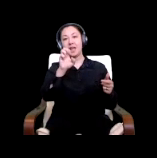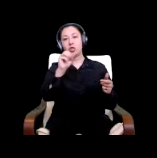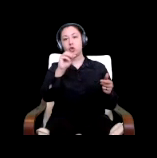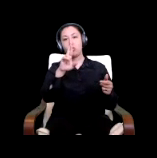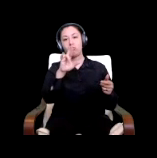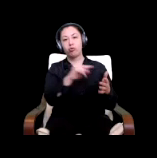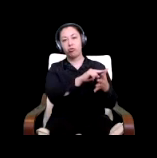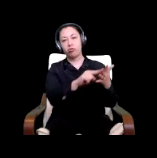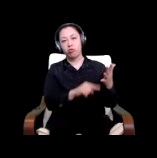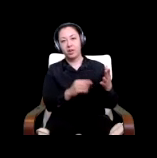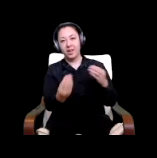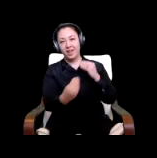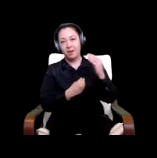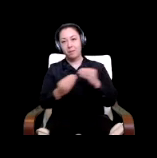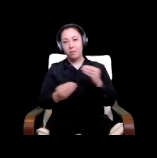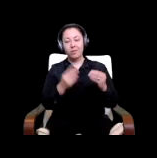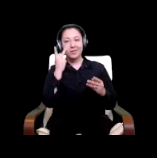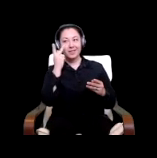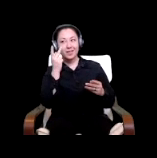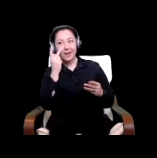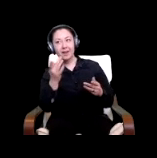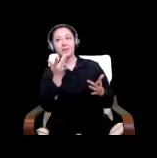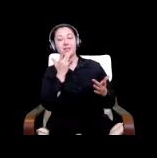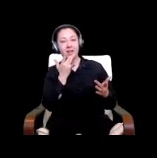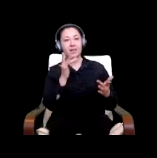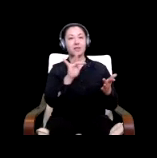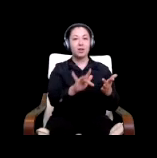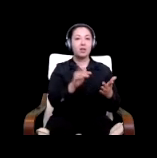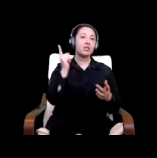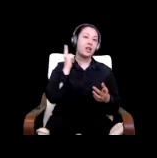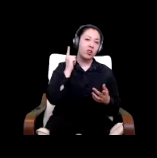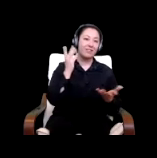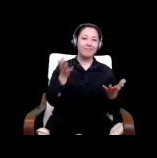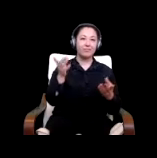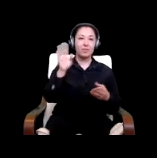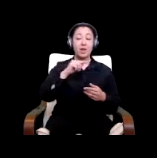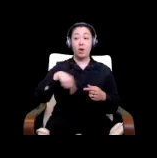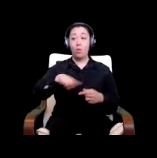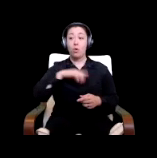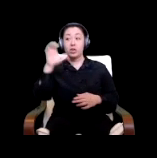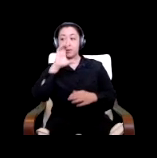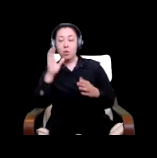environment and-- so if we are not getting that information we just don't have the opportunity